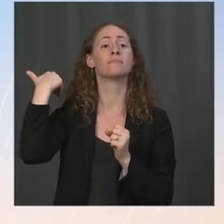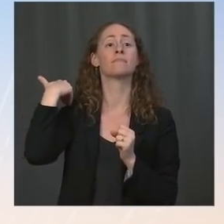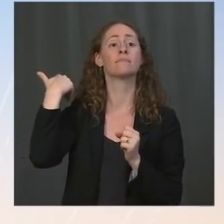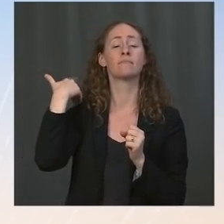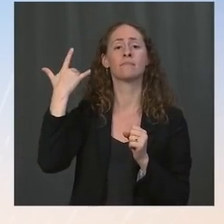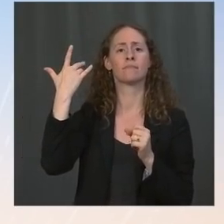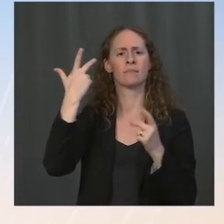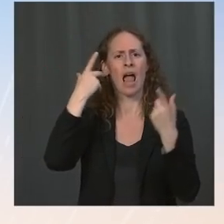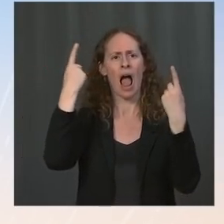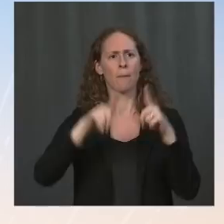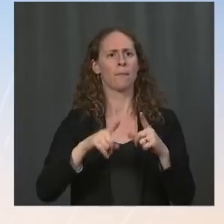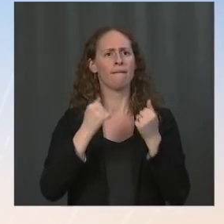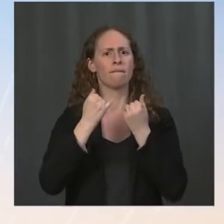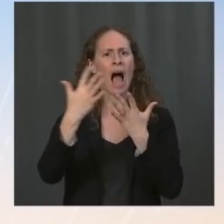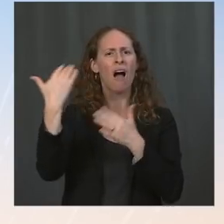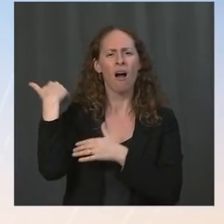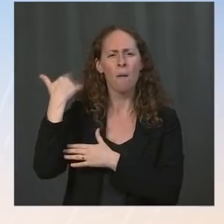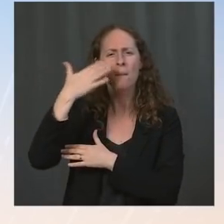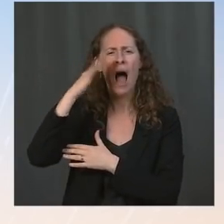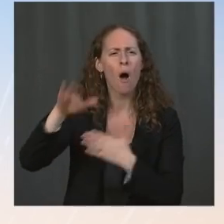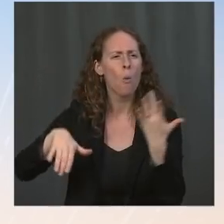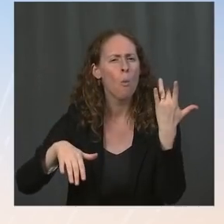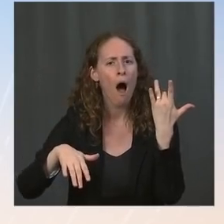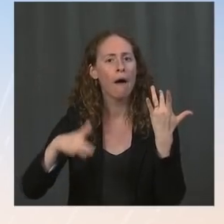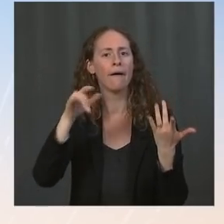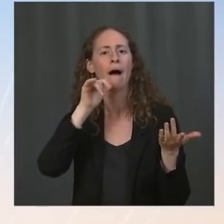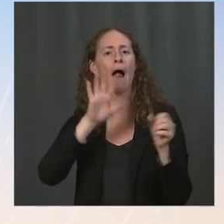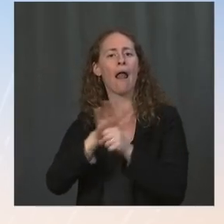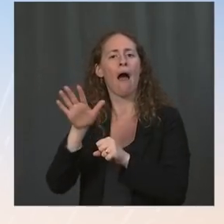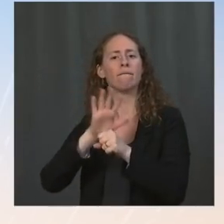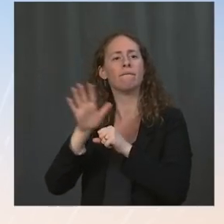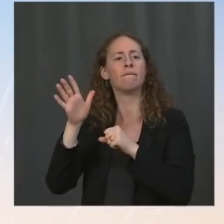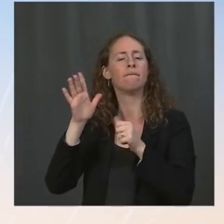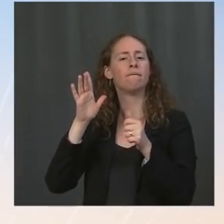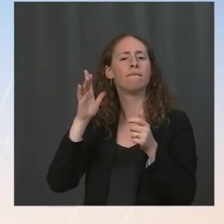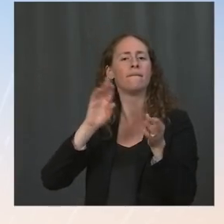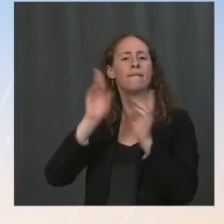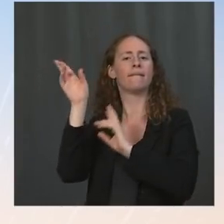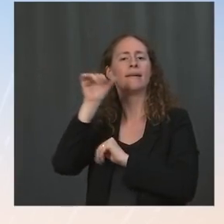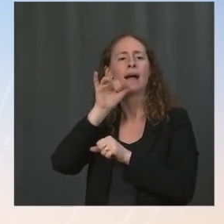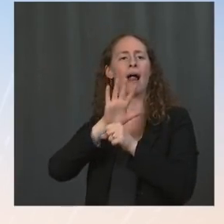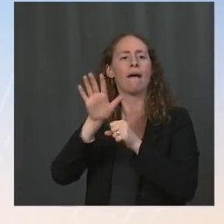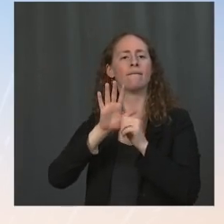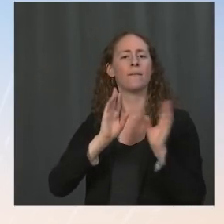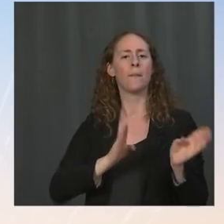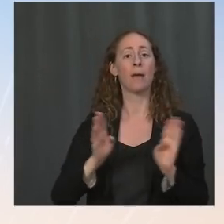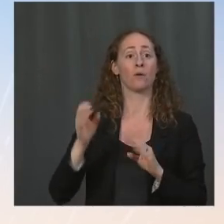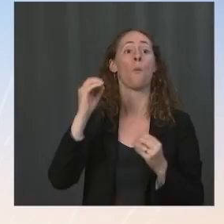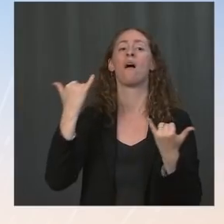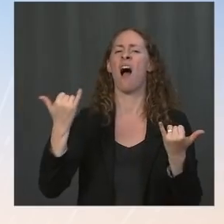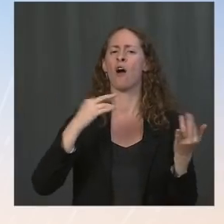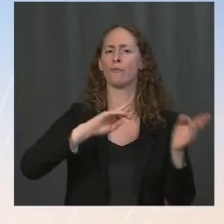and he wanted to preemptively take steps to prepare for that, to make sure we had those resources as we went into fire season.